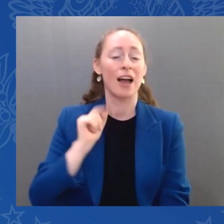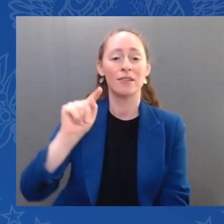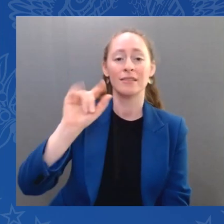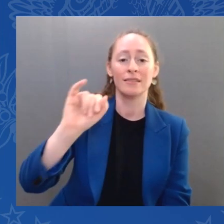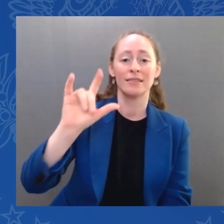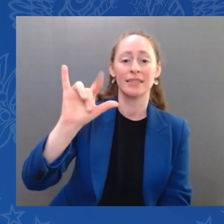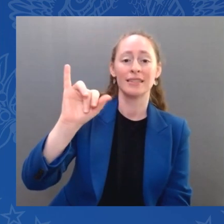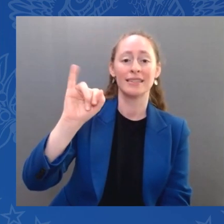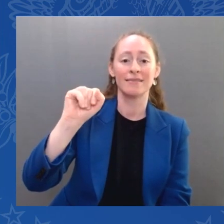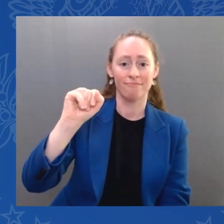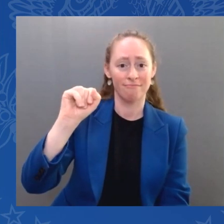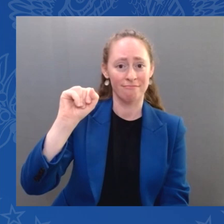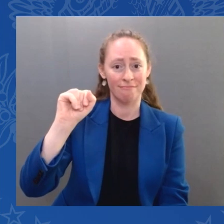80 of whom are with us today.